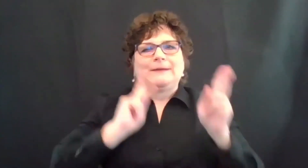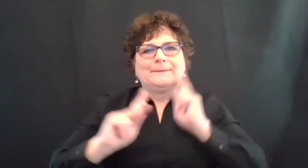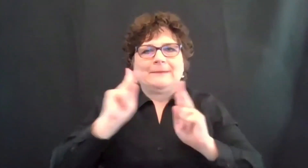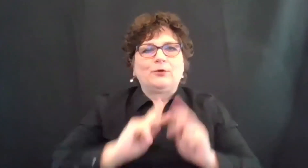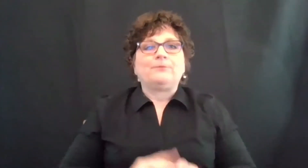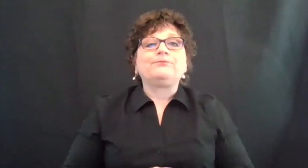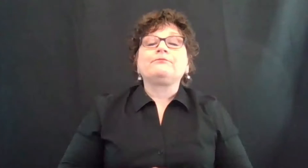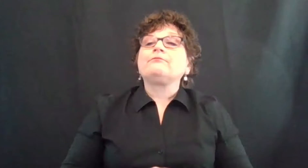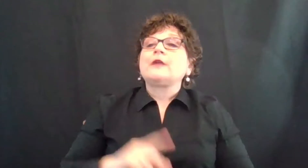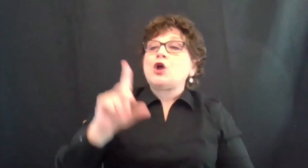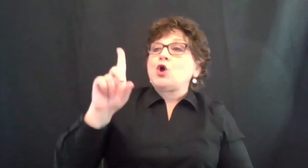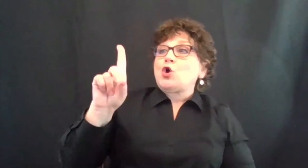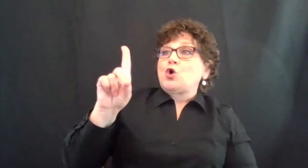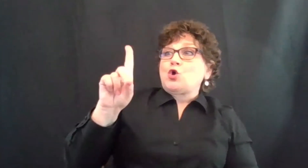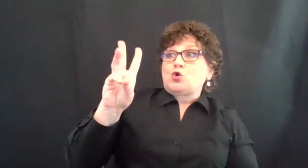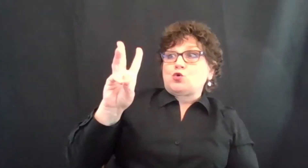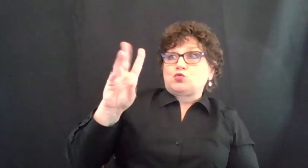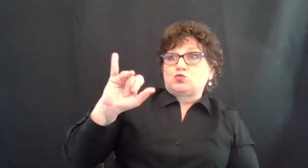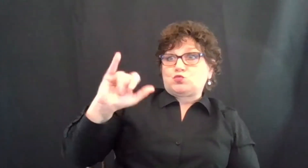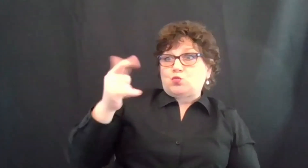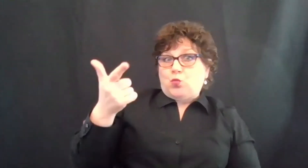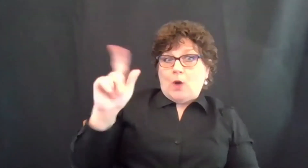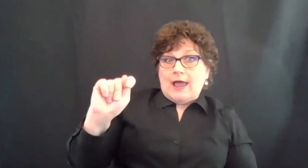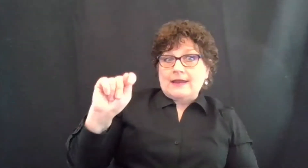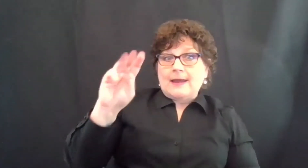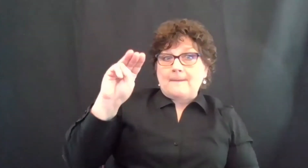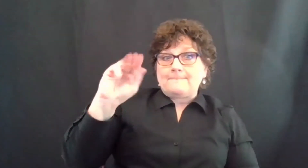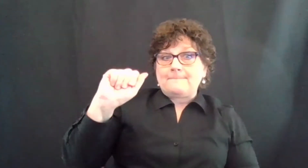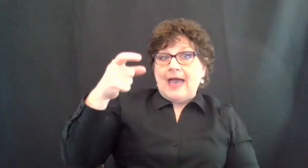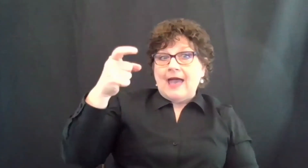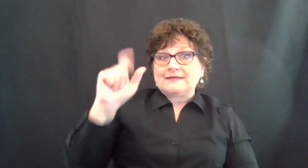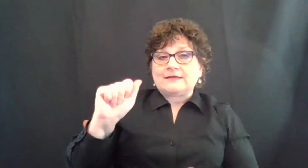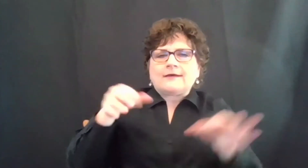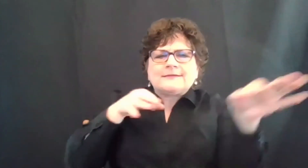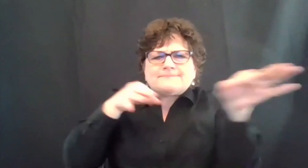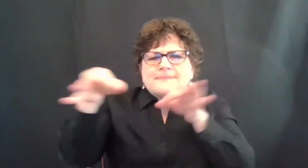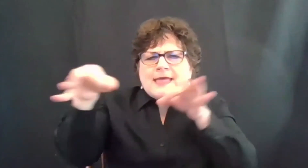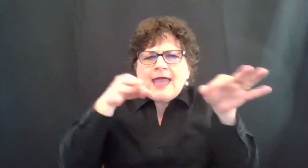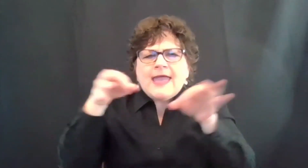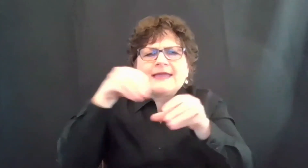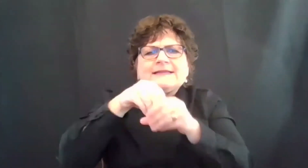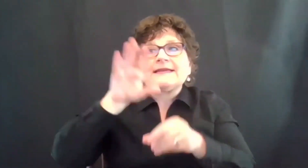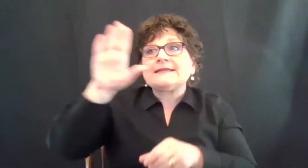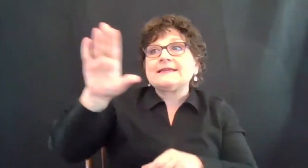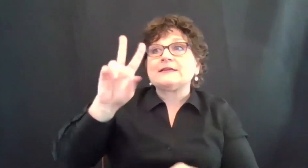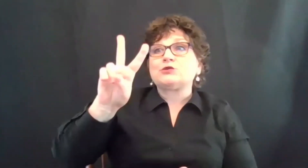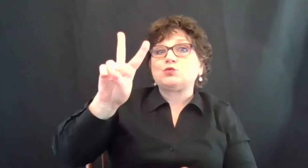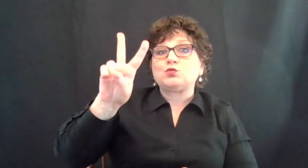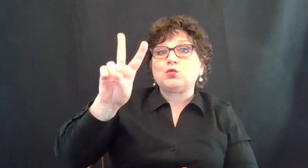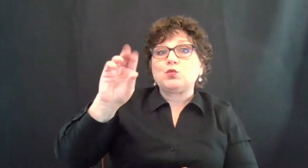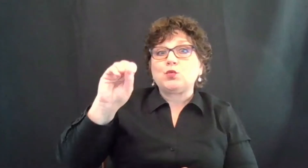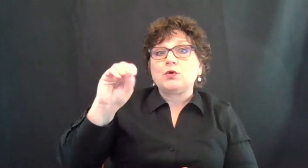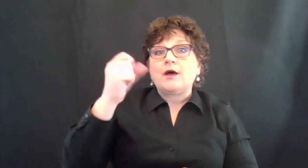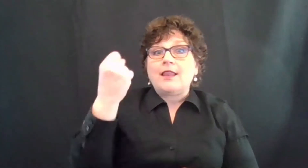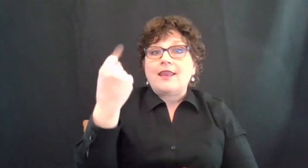and hard of hearing. As Dwight Maxa explained in his 2011